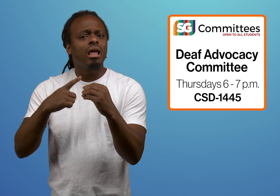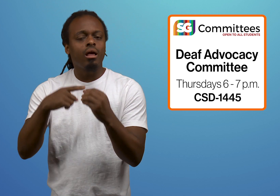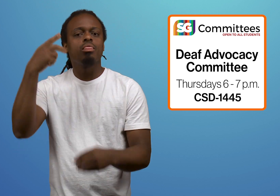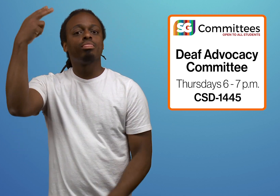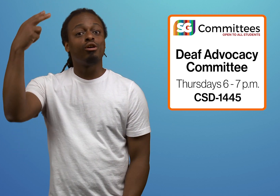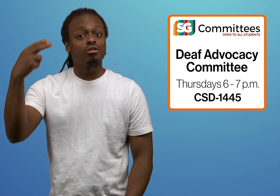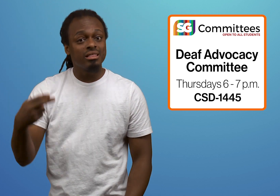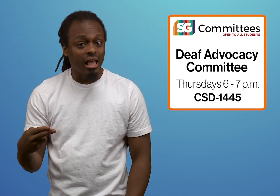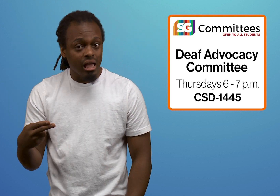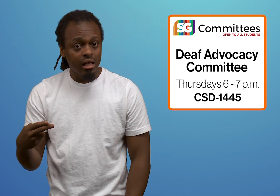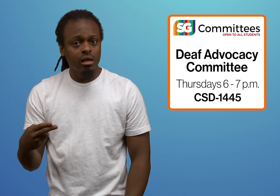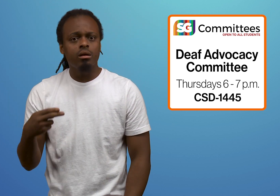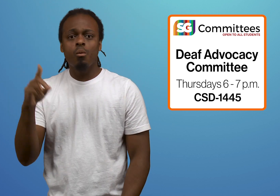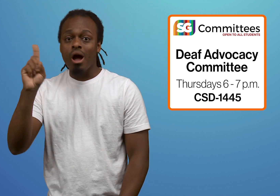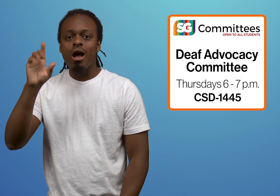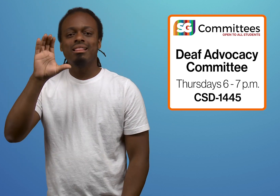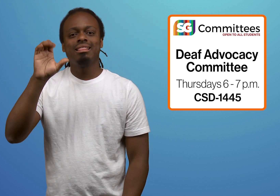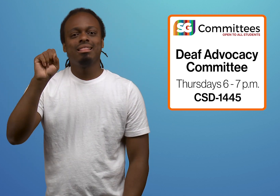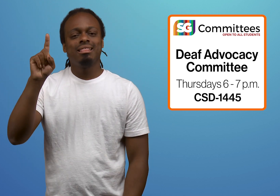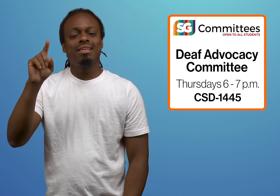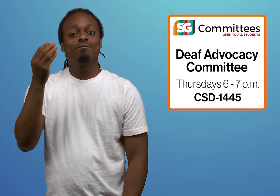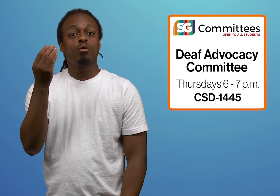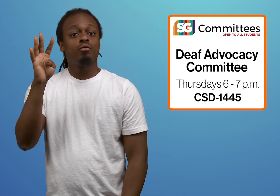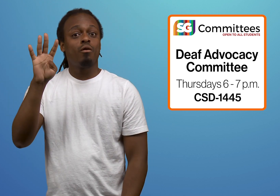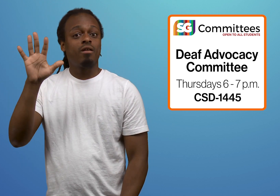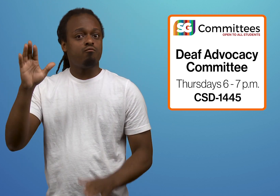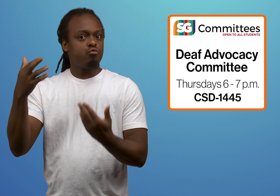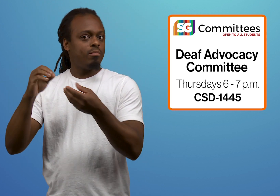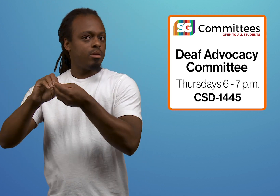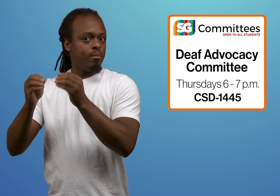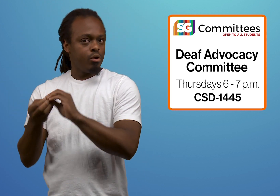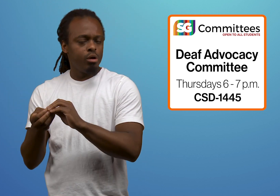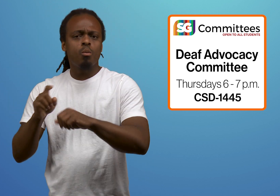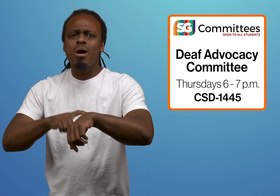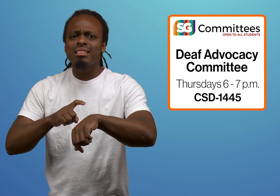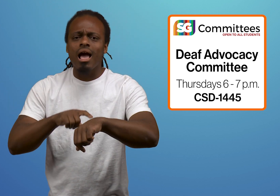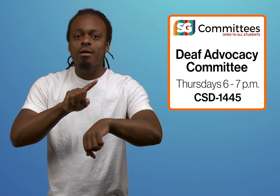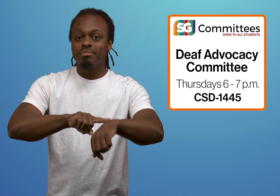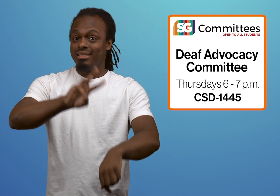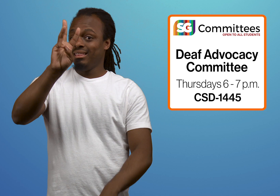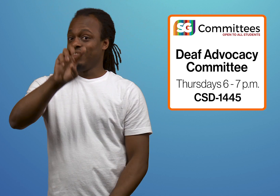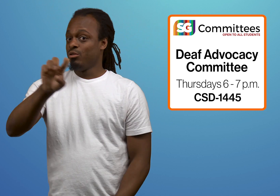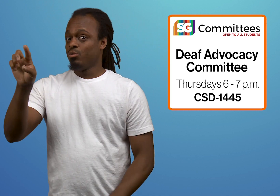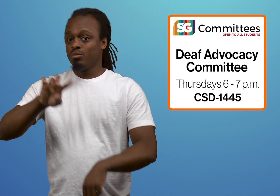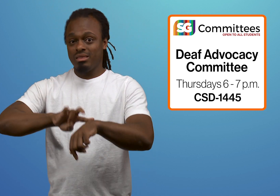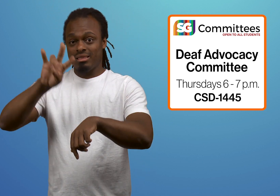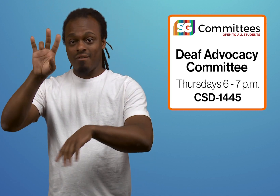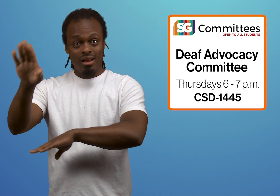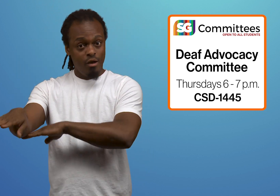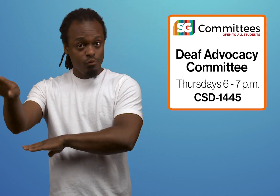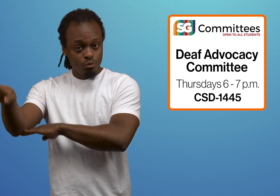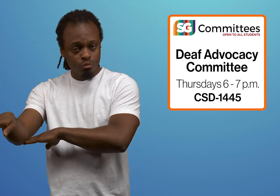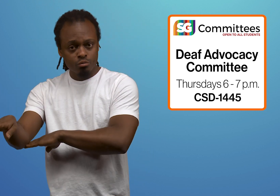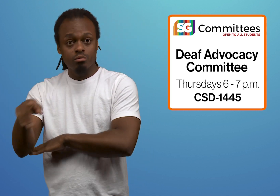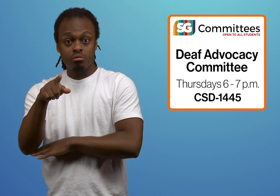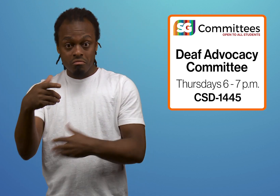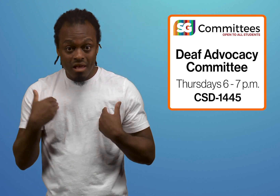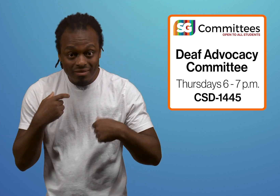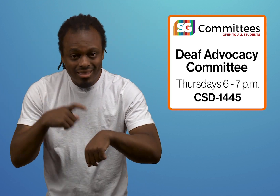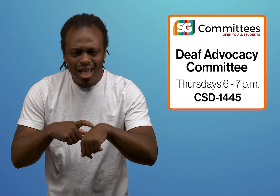It meets every Thursday in CSD-1445 from 6-7 p.m.